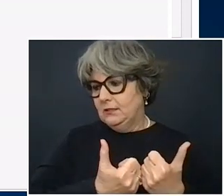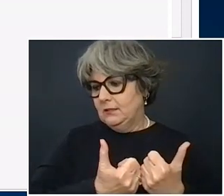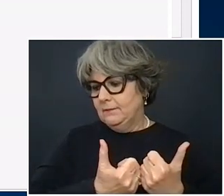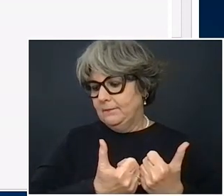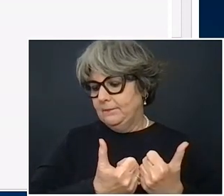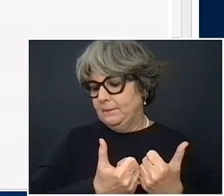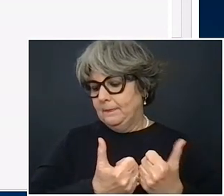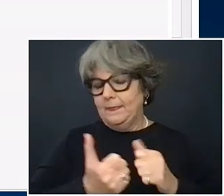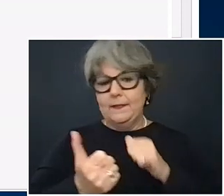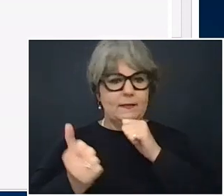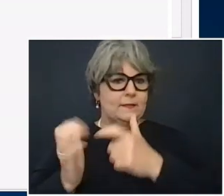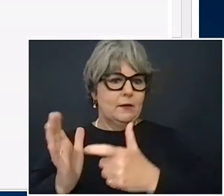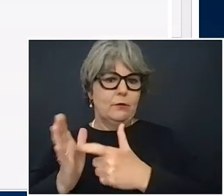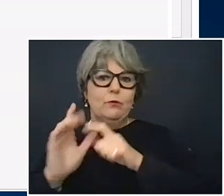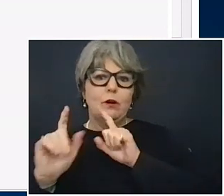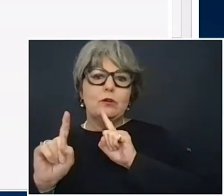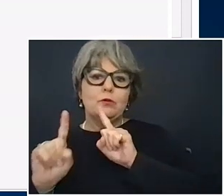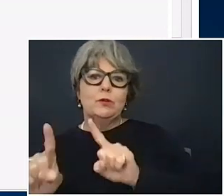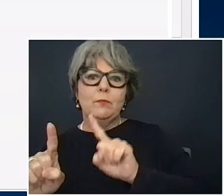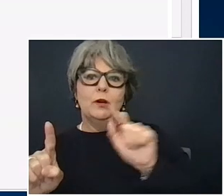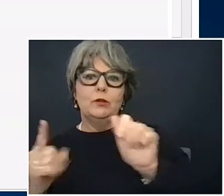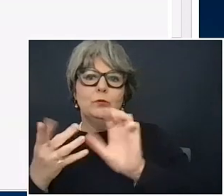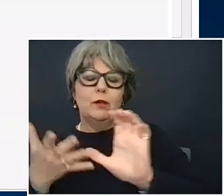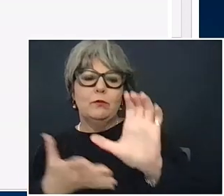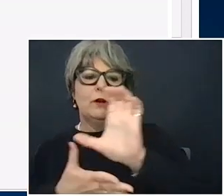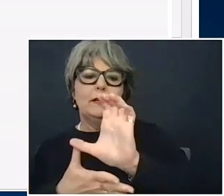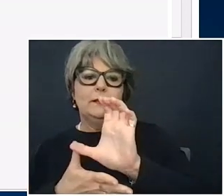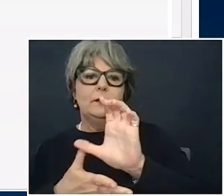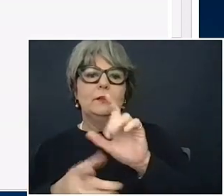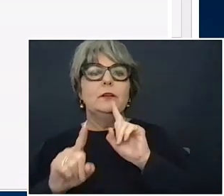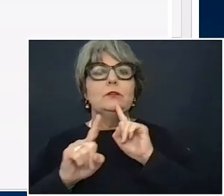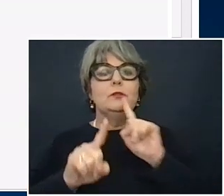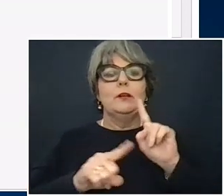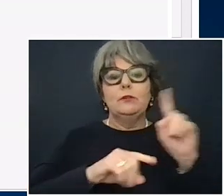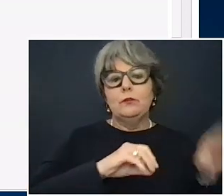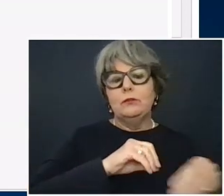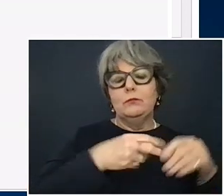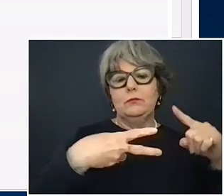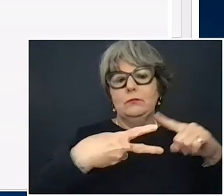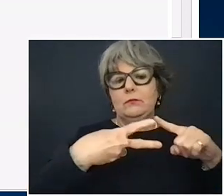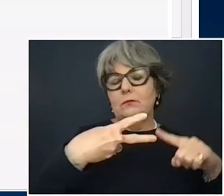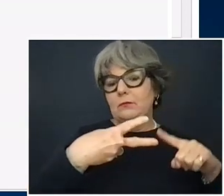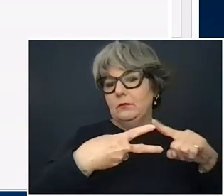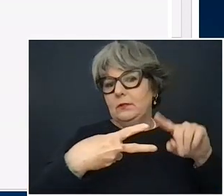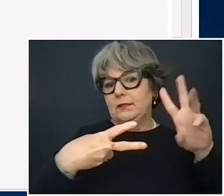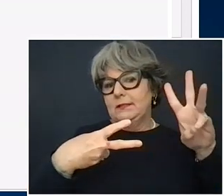respond to other criteria to answer to additional areas, which is 602.27(a)(6)